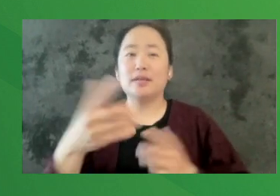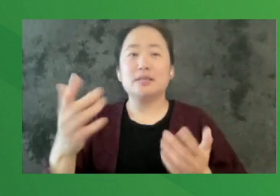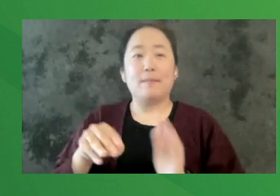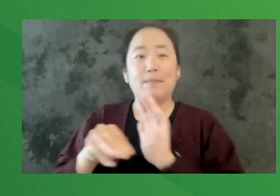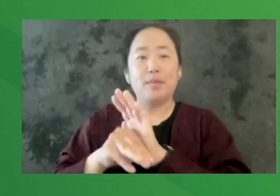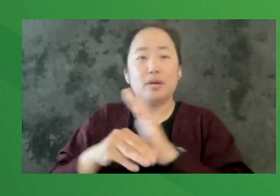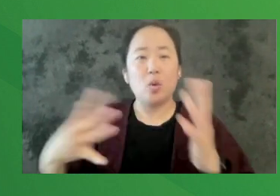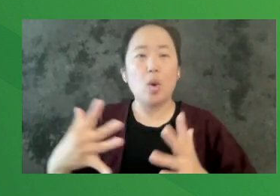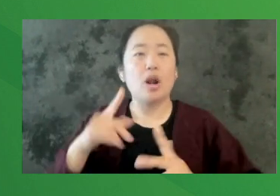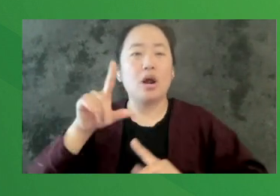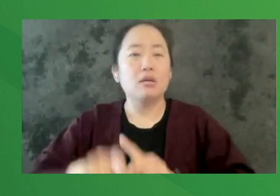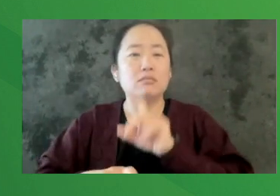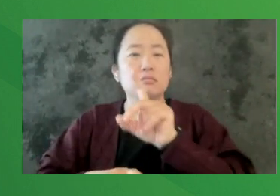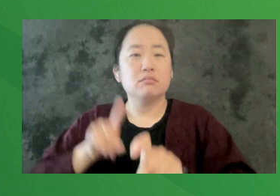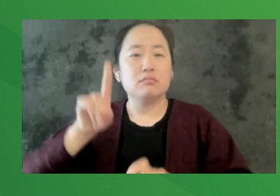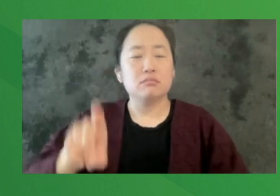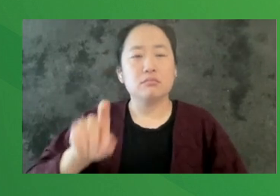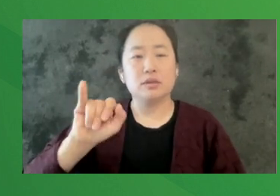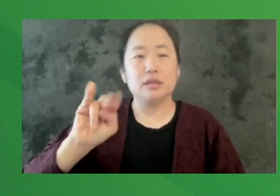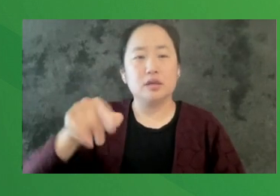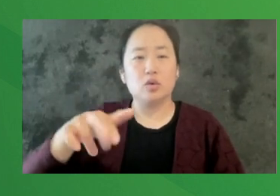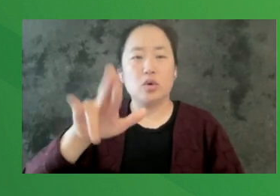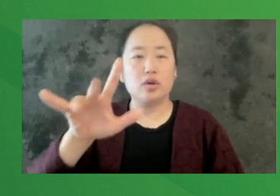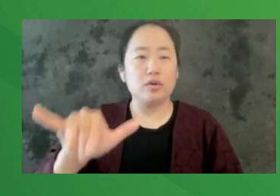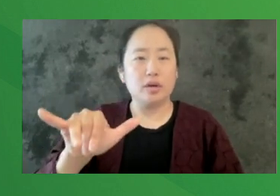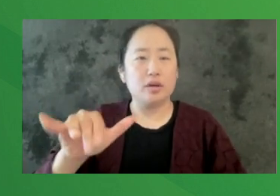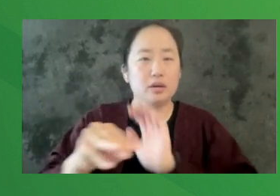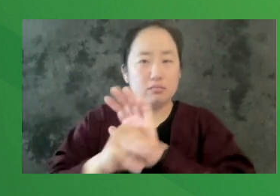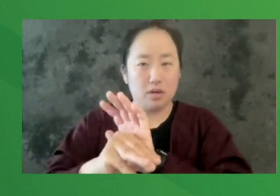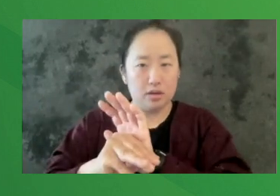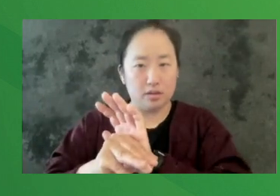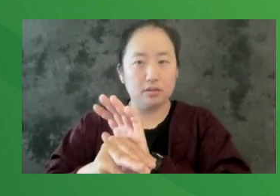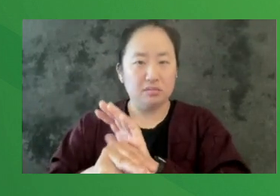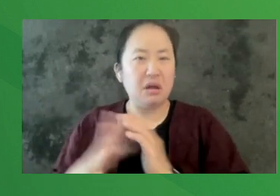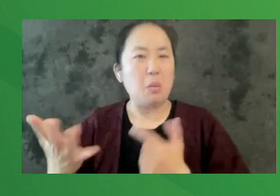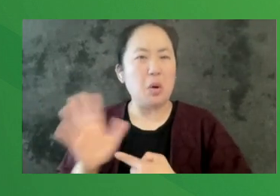that inquiry model really quickly because the last dimension of that model is what I think...